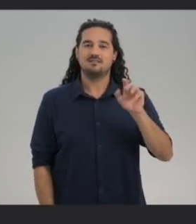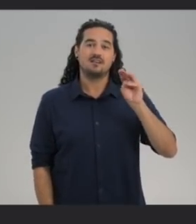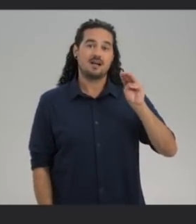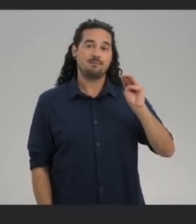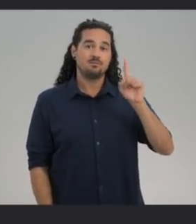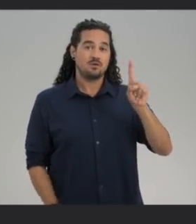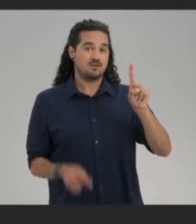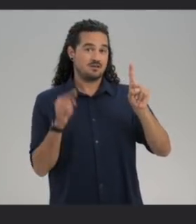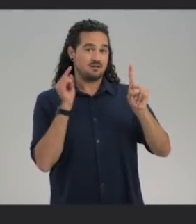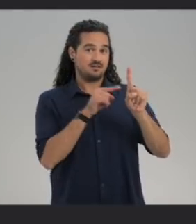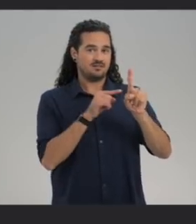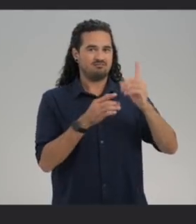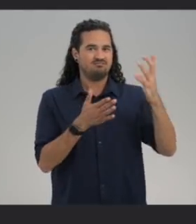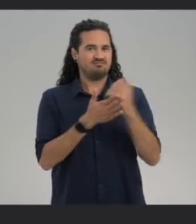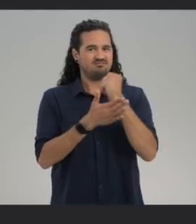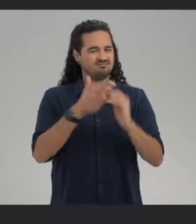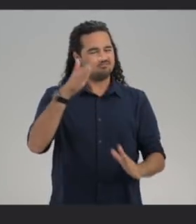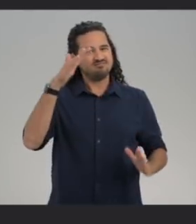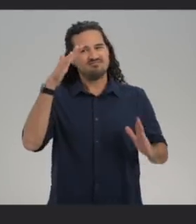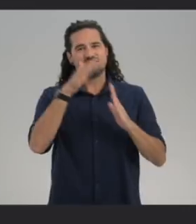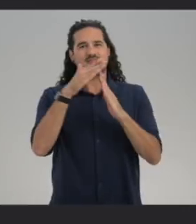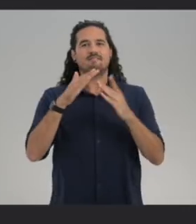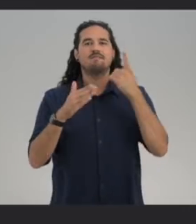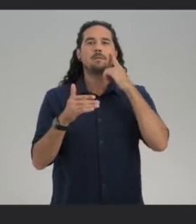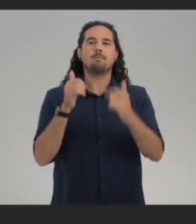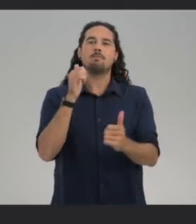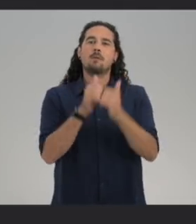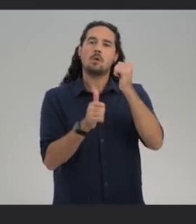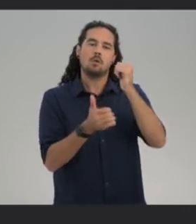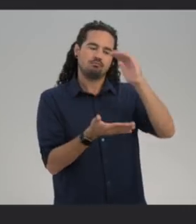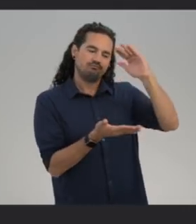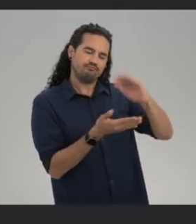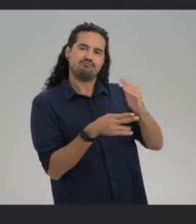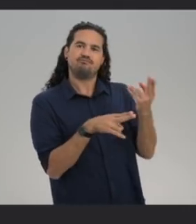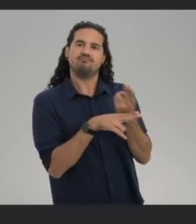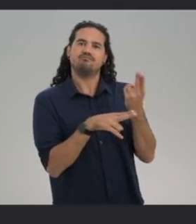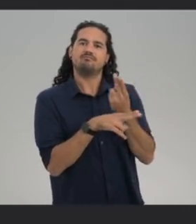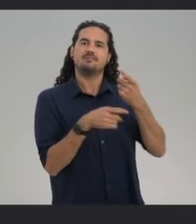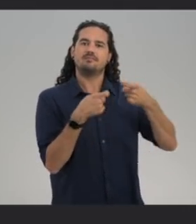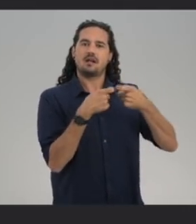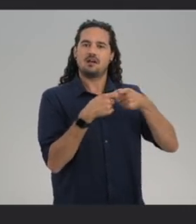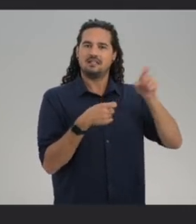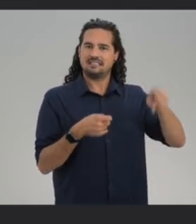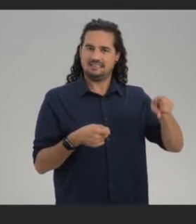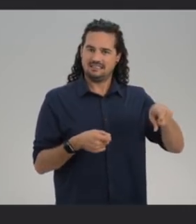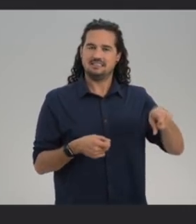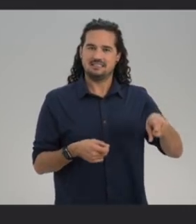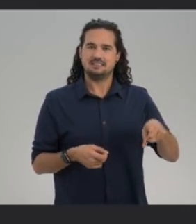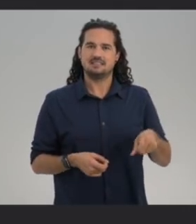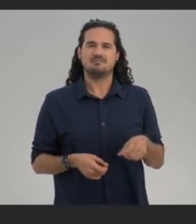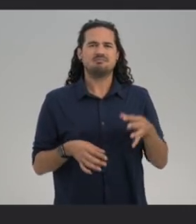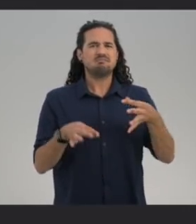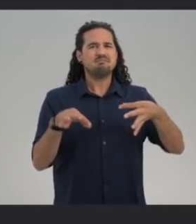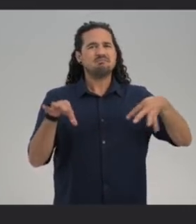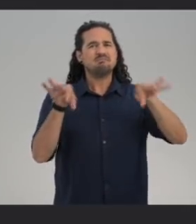M1 has been optimized for our most popular, low-power systems where small size and power efficiency are critically important.